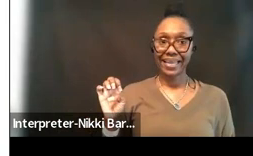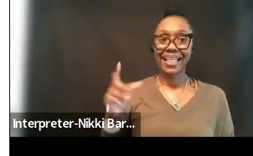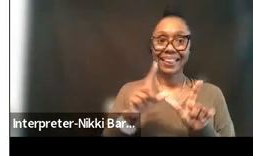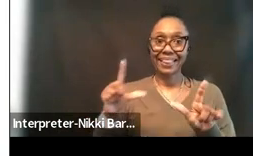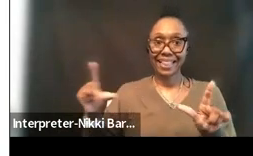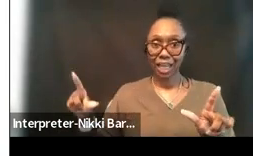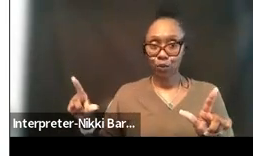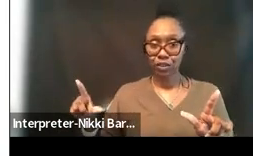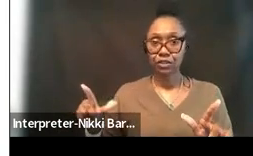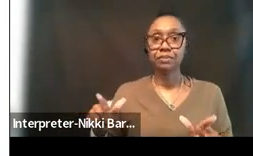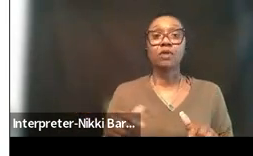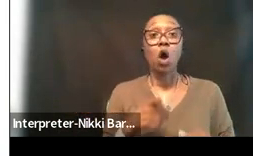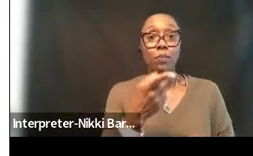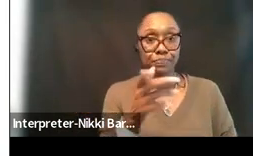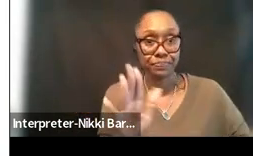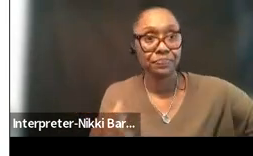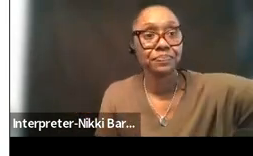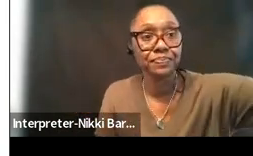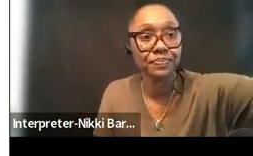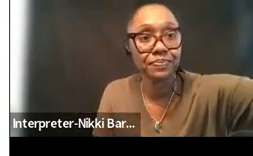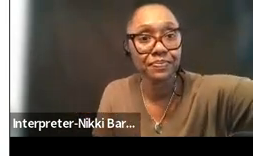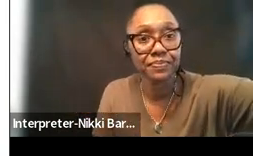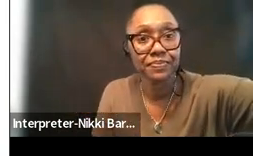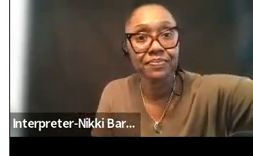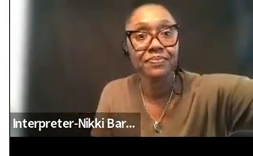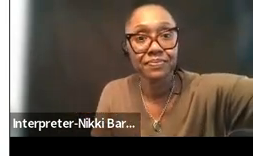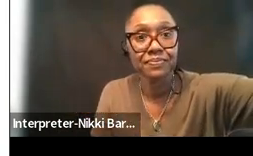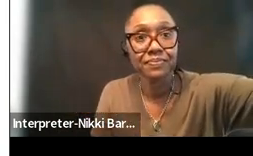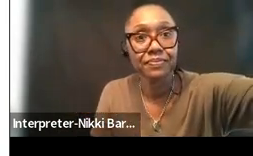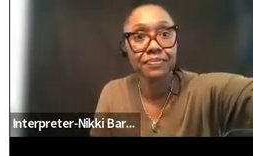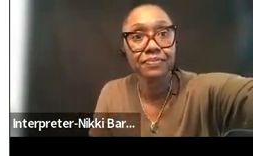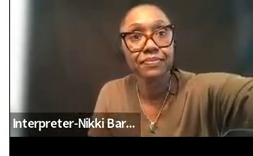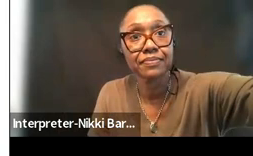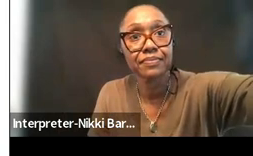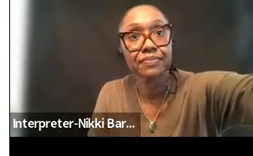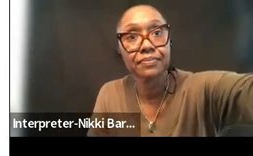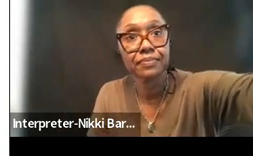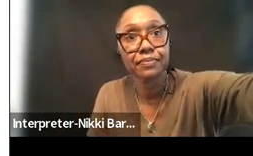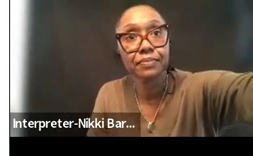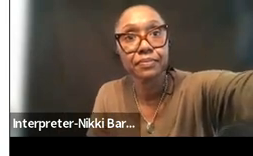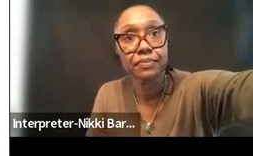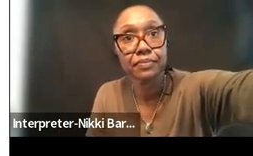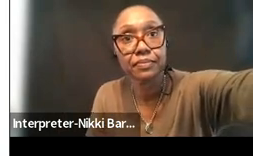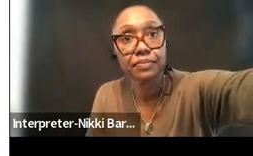A few things you can do is using someone's first name if you know it and it is appropriate.